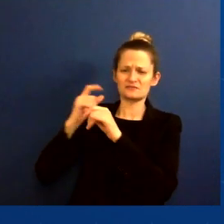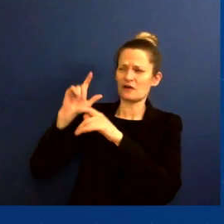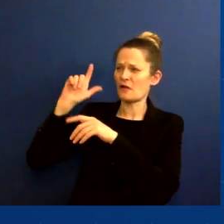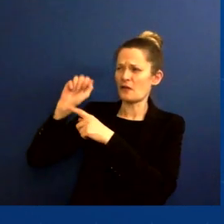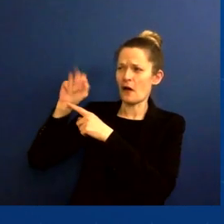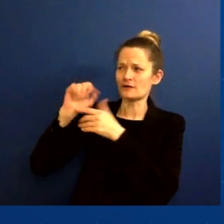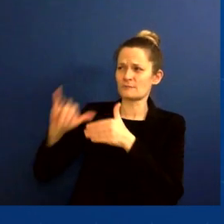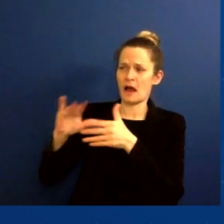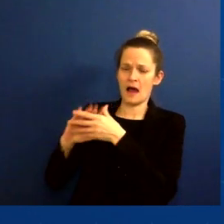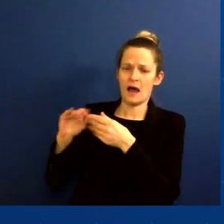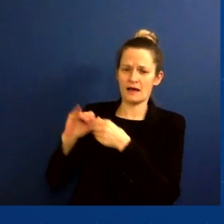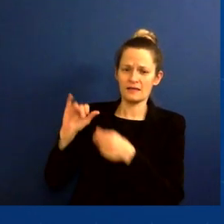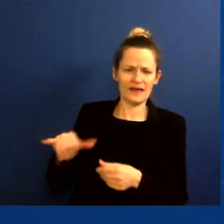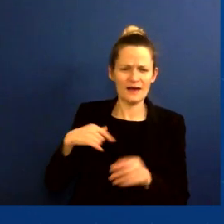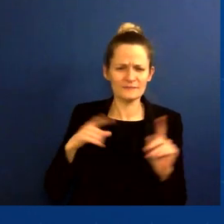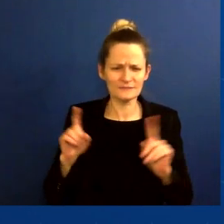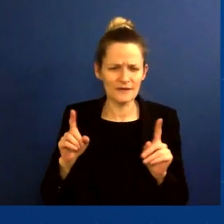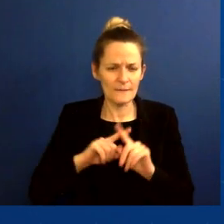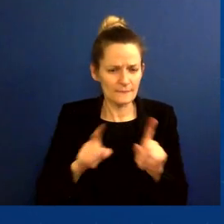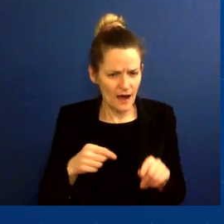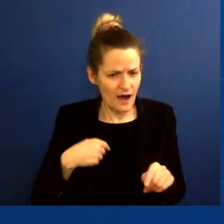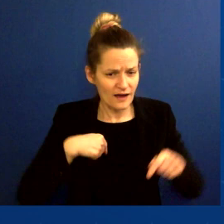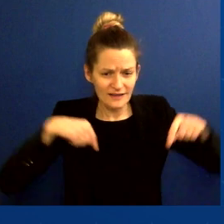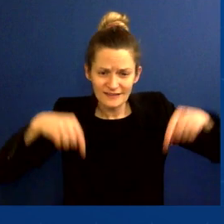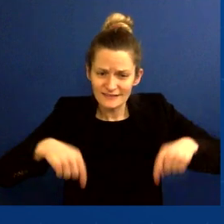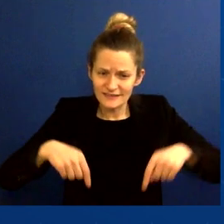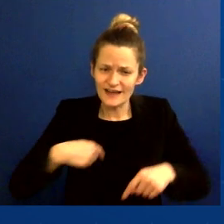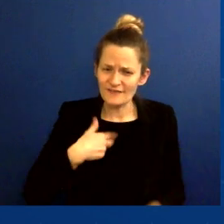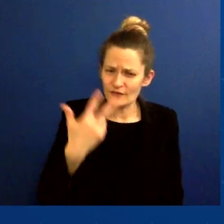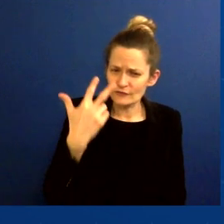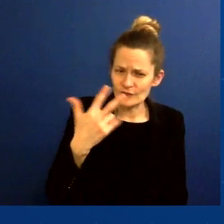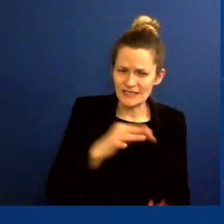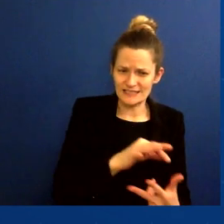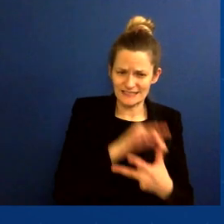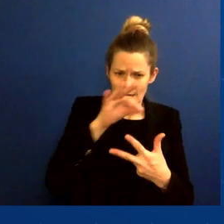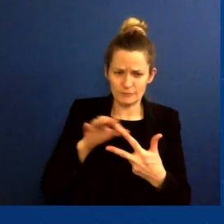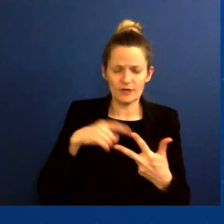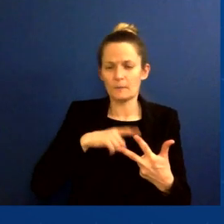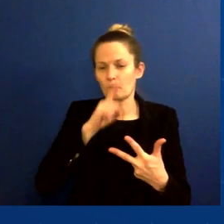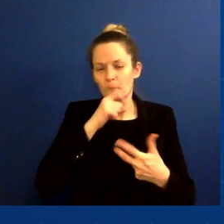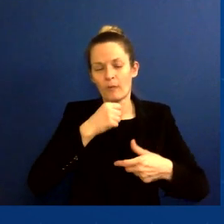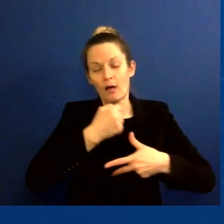with three exceptions I won't bore you with -- and they're highly unusual -- but three exceptions: